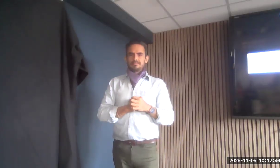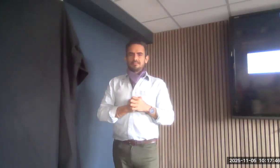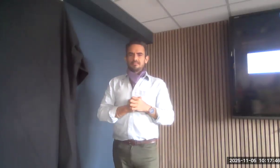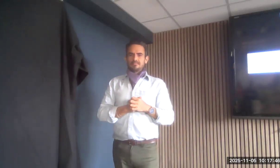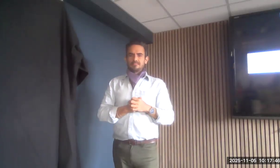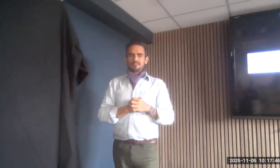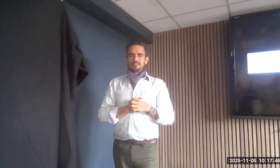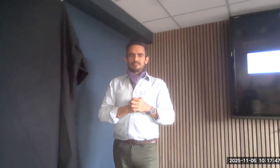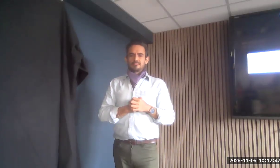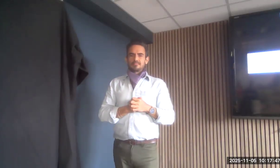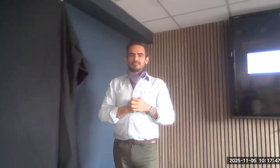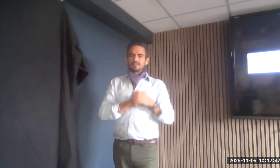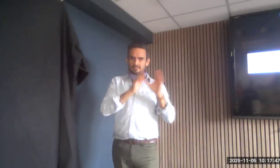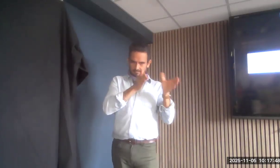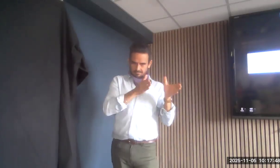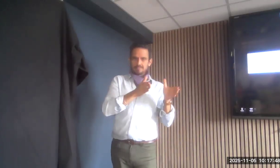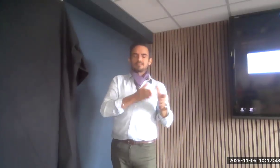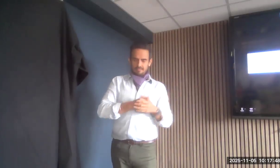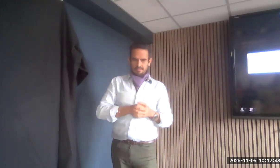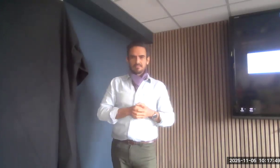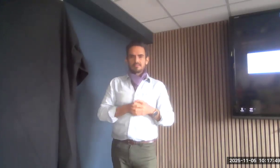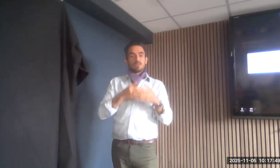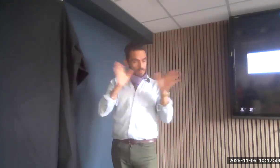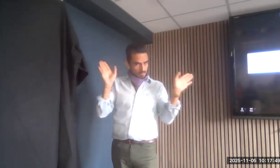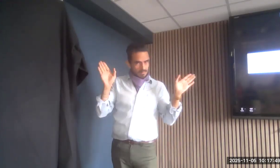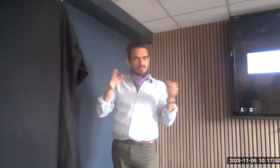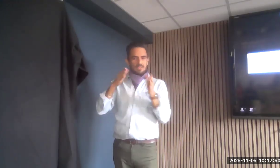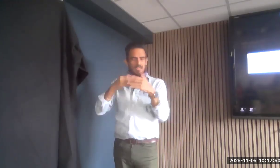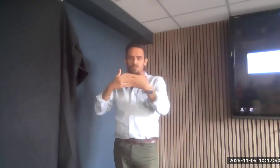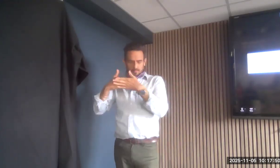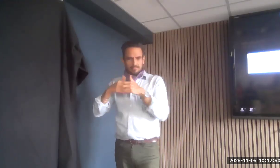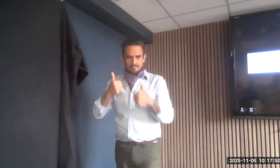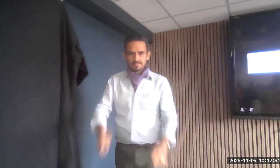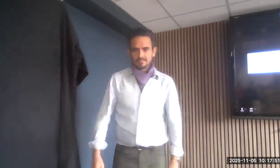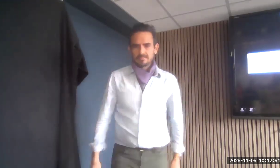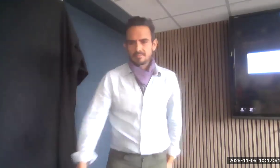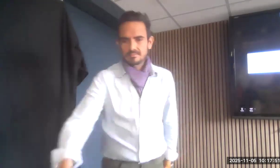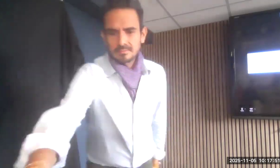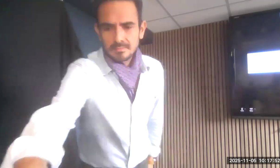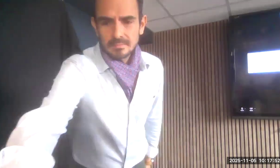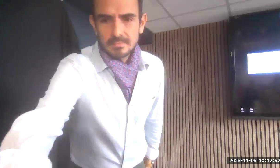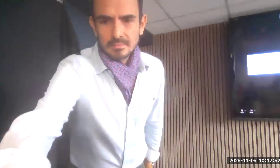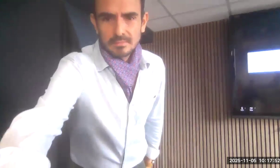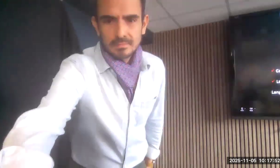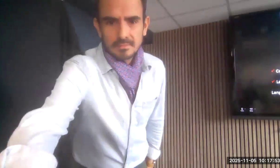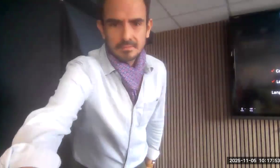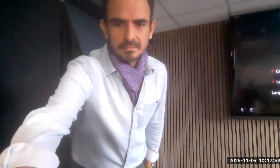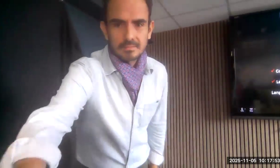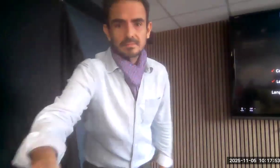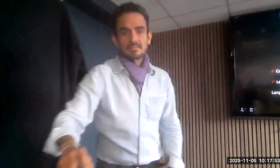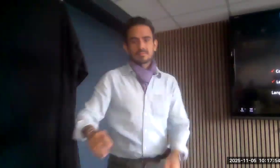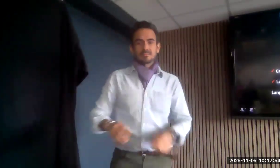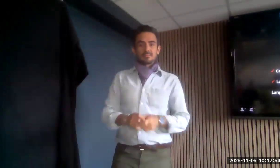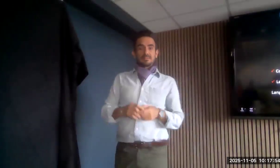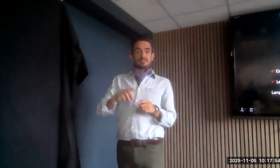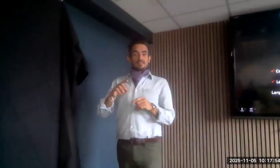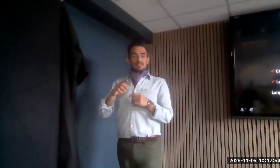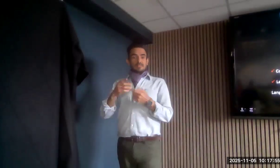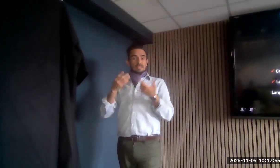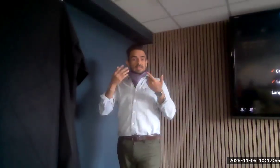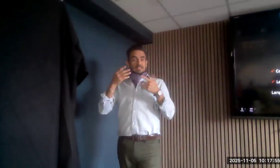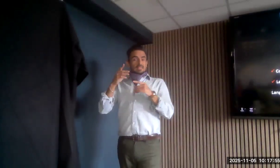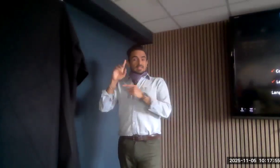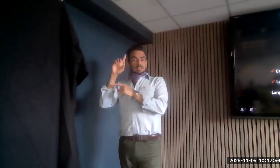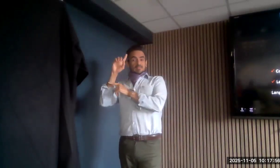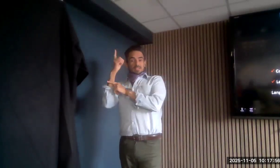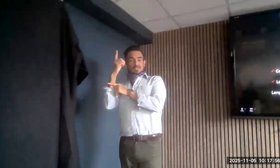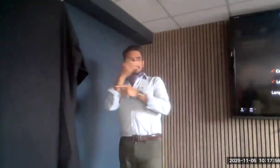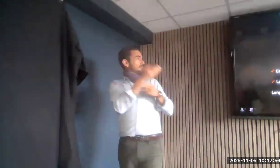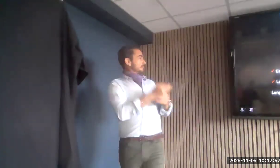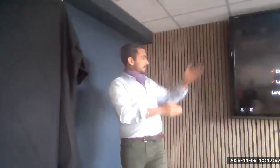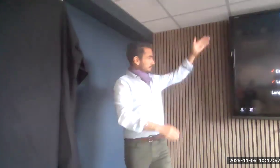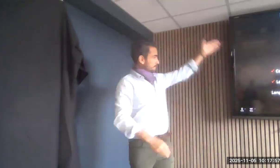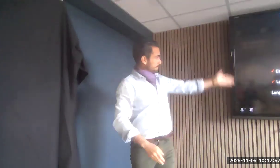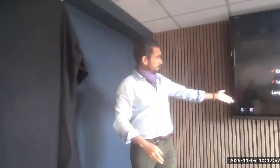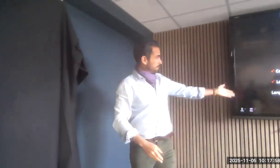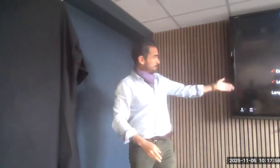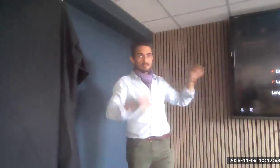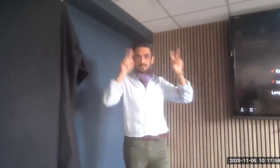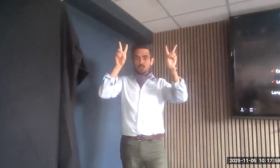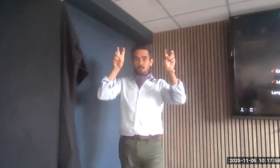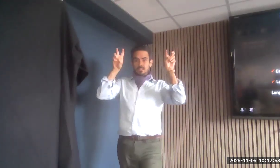So the first lecture was open, the second and third are closed.